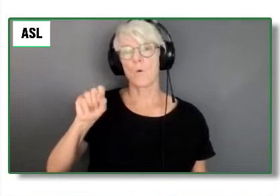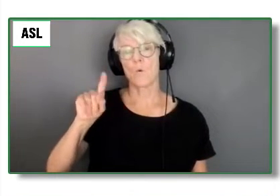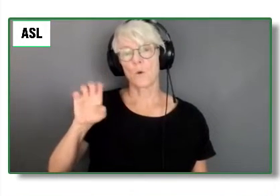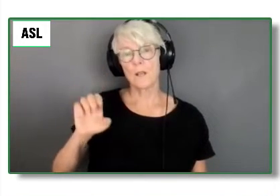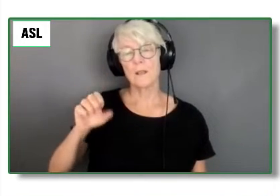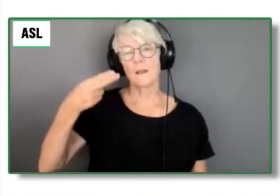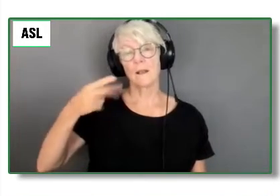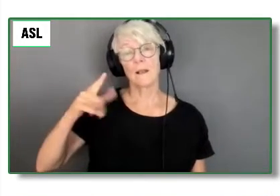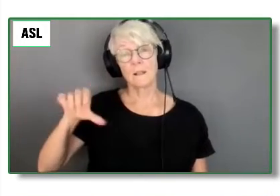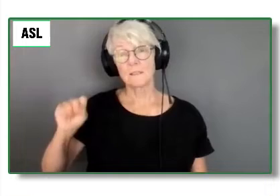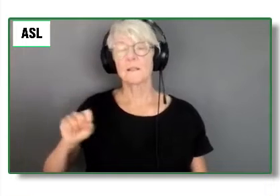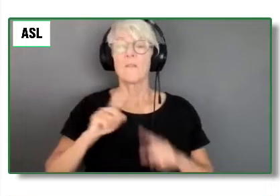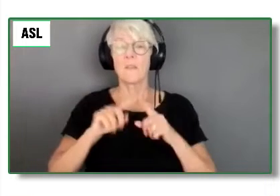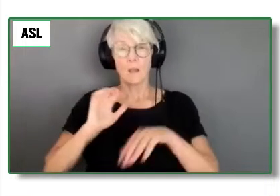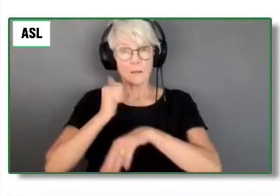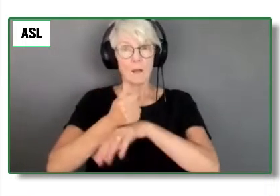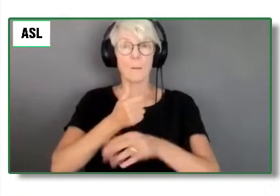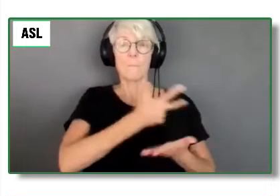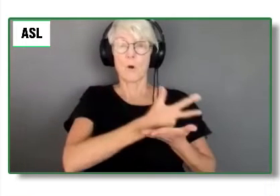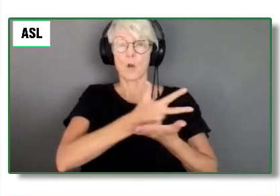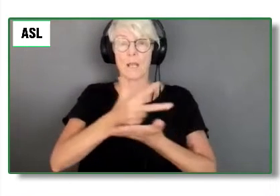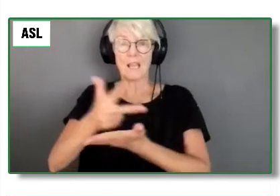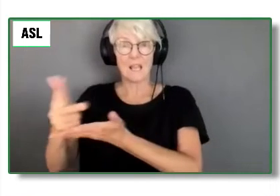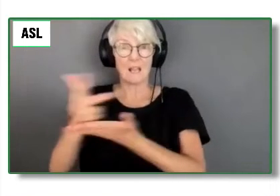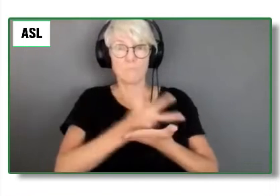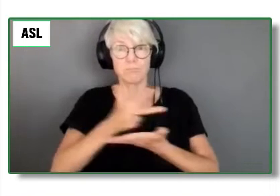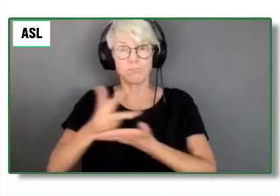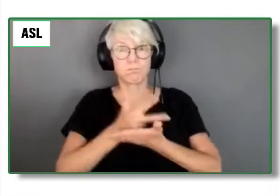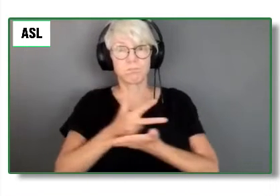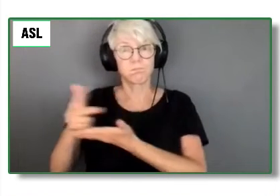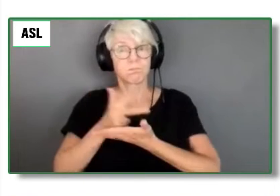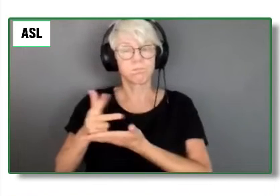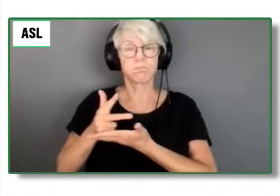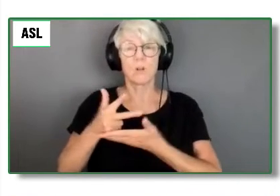overflow parking due to high usage during the pandemic they didn't put in